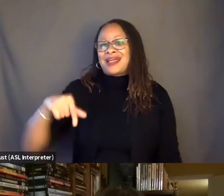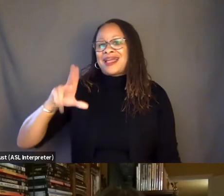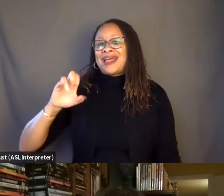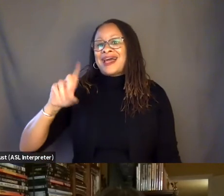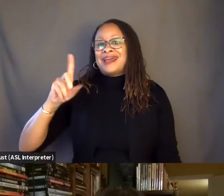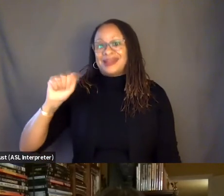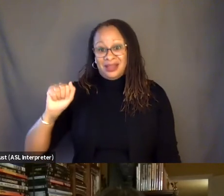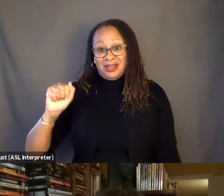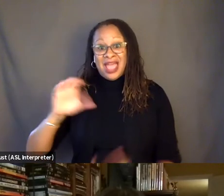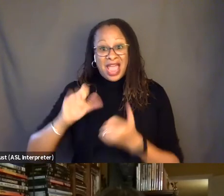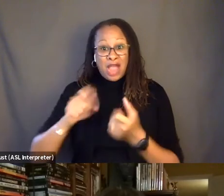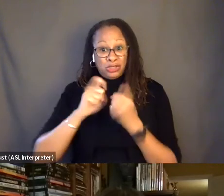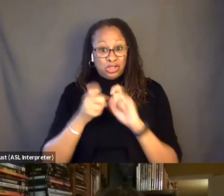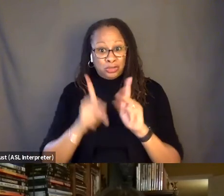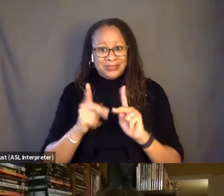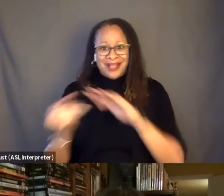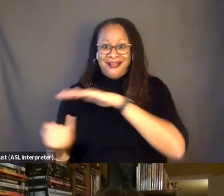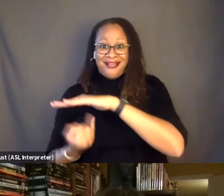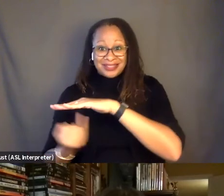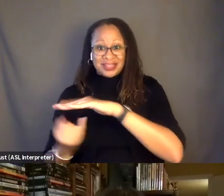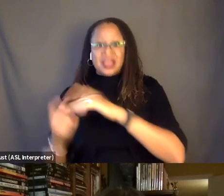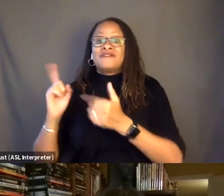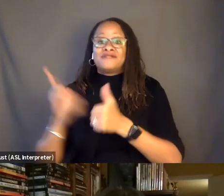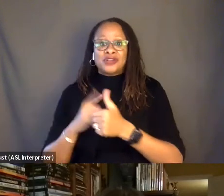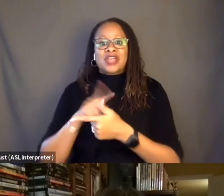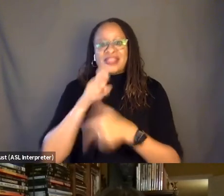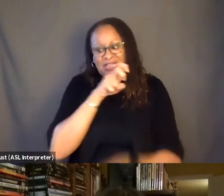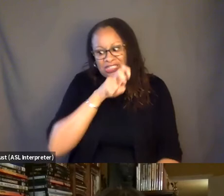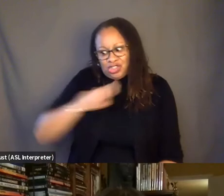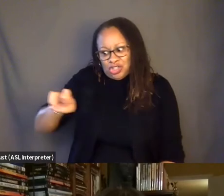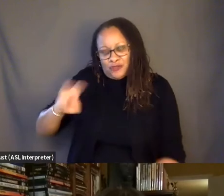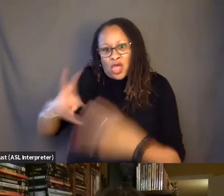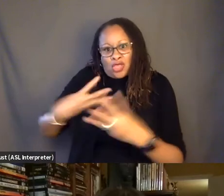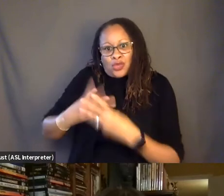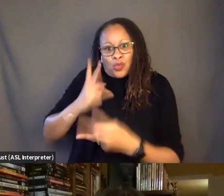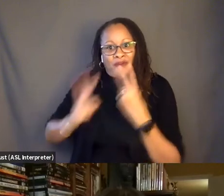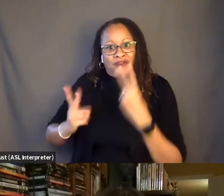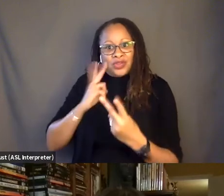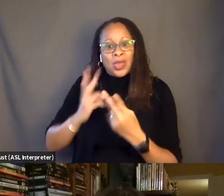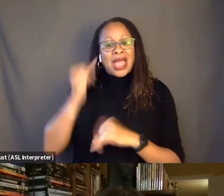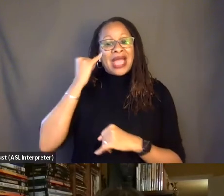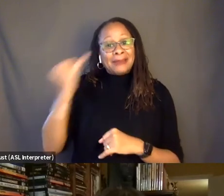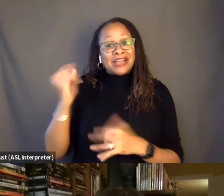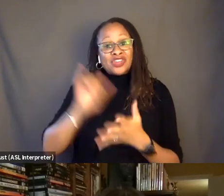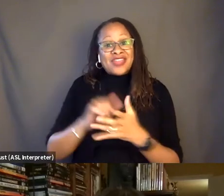It isolates them. And then they shift their entire worldview. Imagine that happening at mass scale.